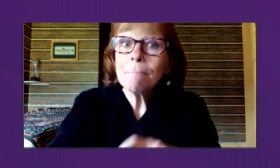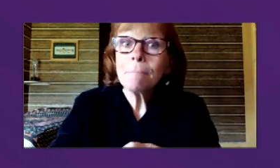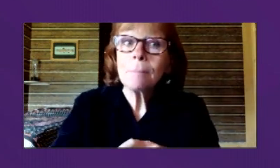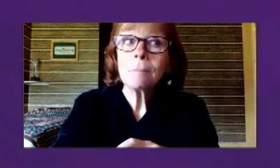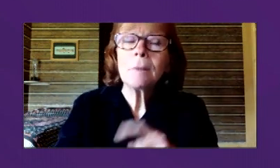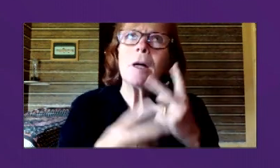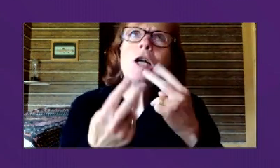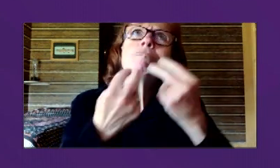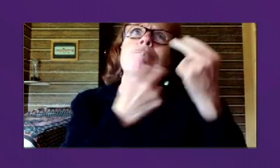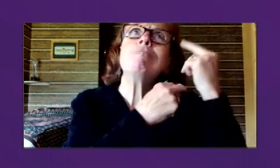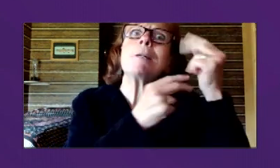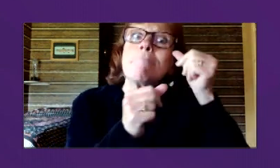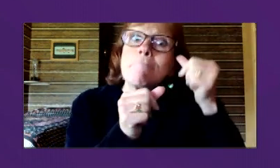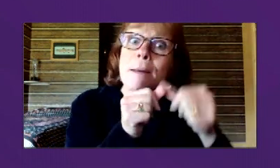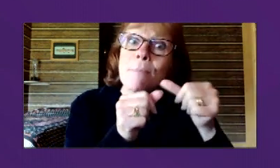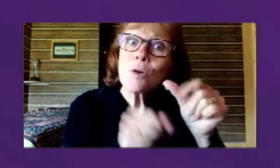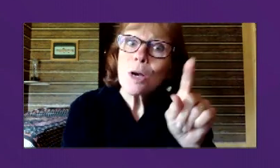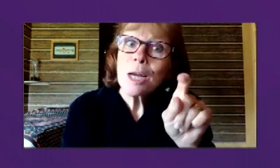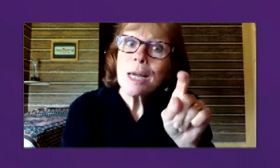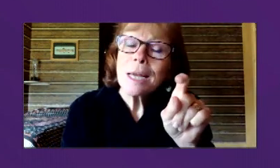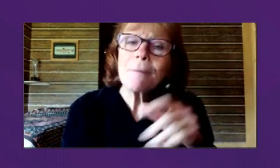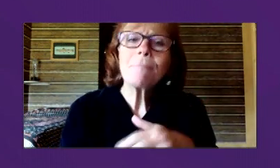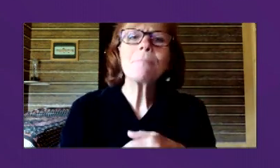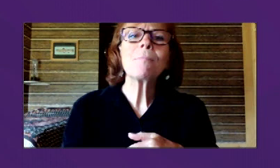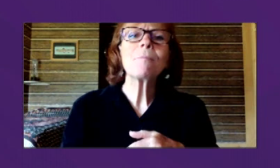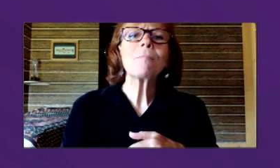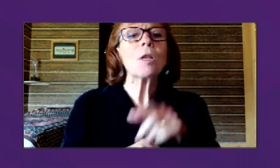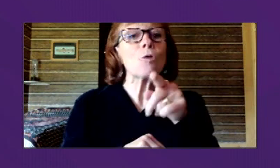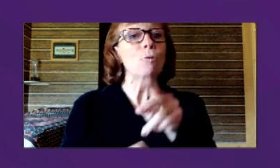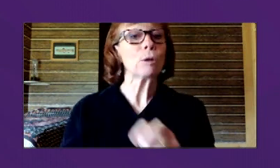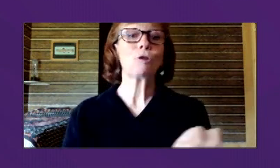Now, think about the way you feel when you travel or go somewhere new.